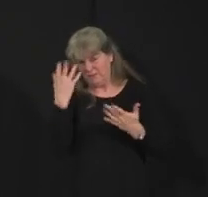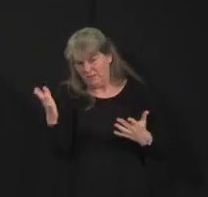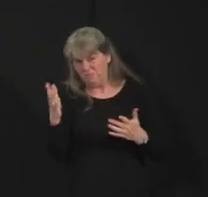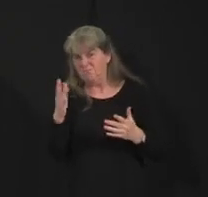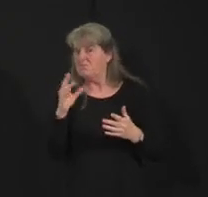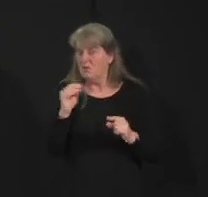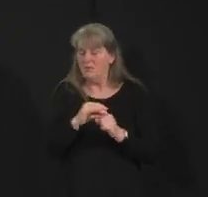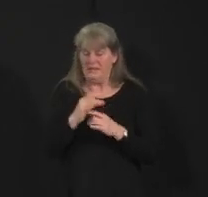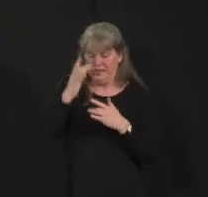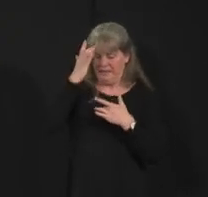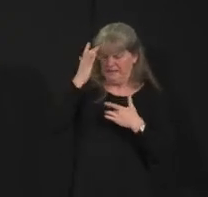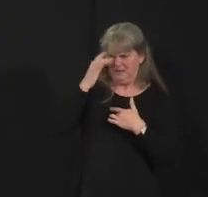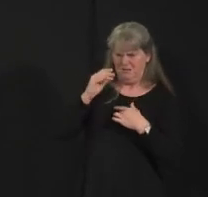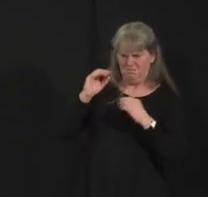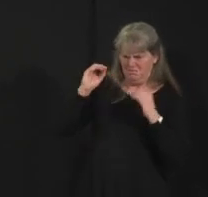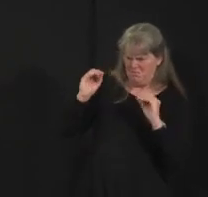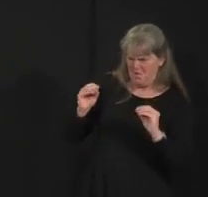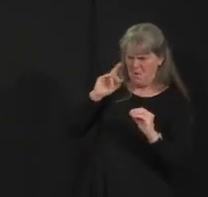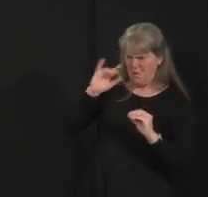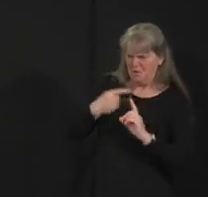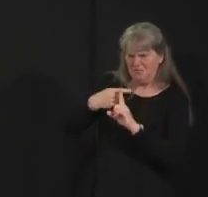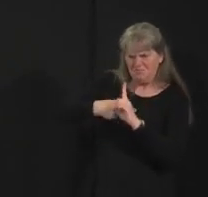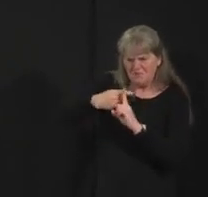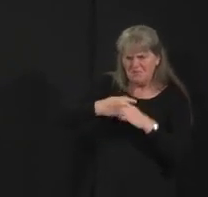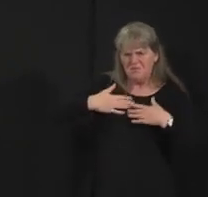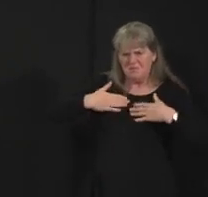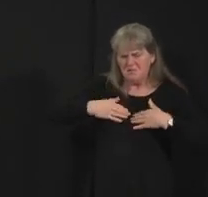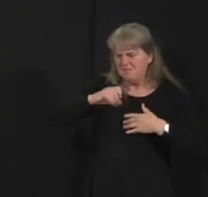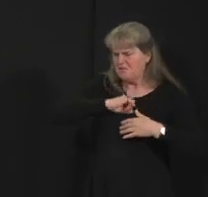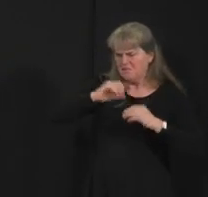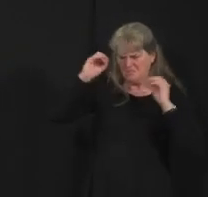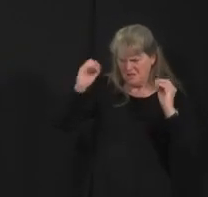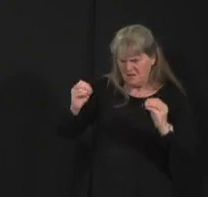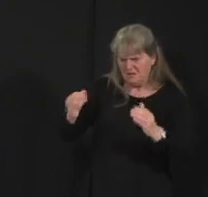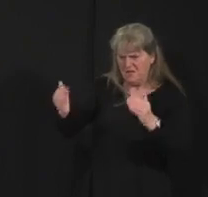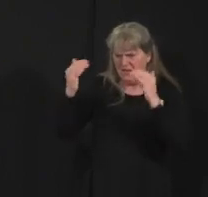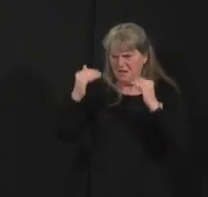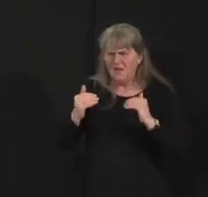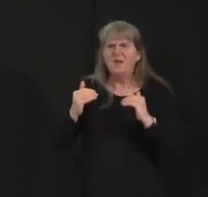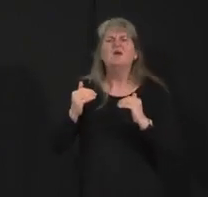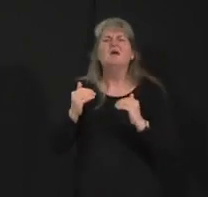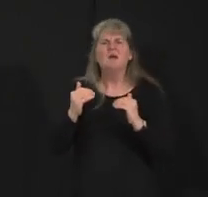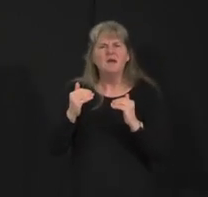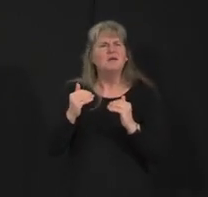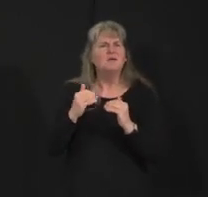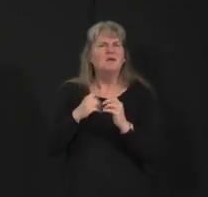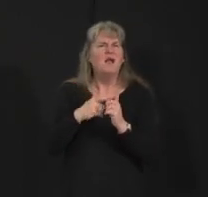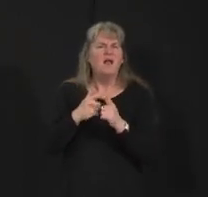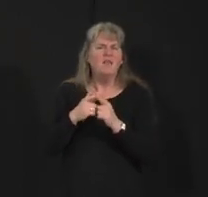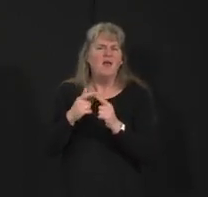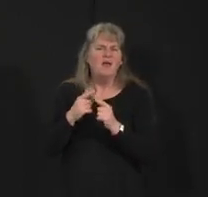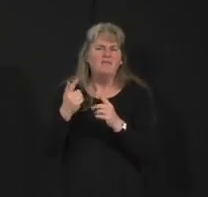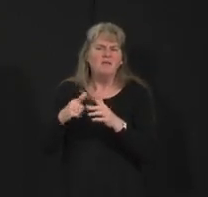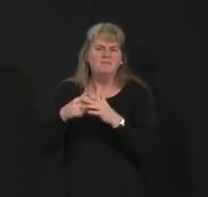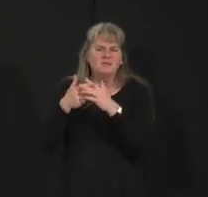So symptoms, and a reliable two week period from symptom onset. So you have to get better, you